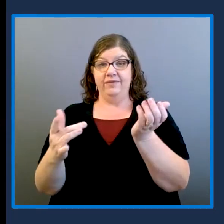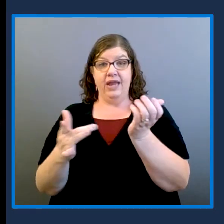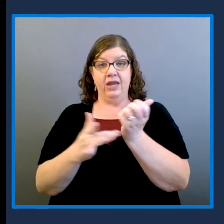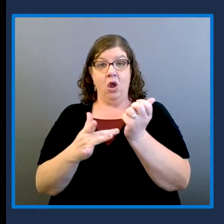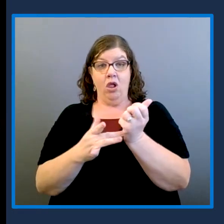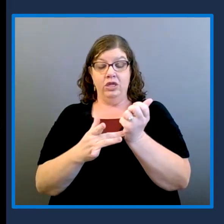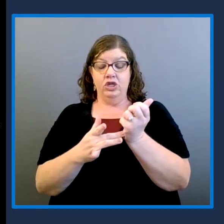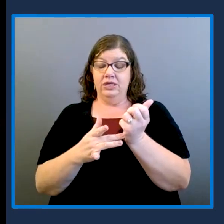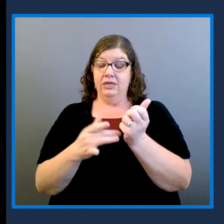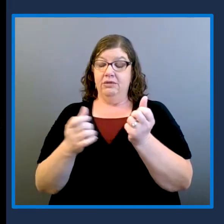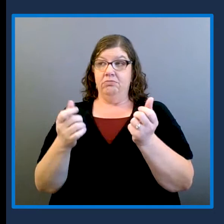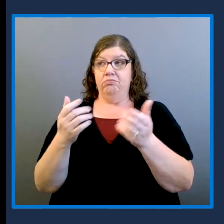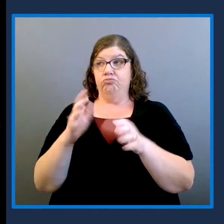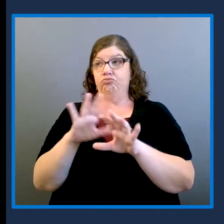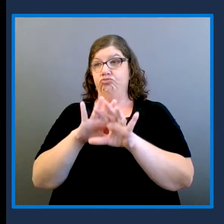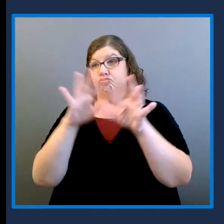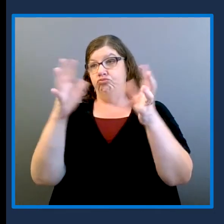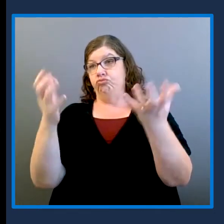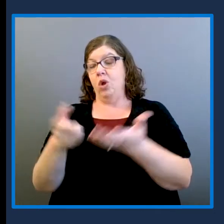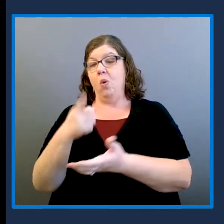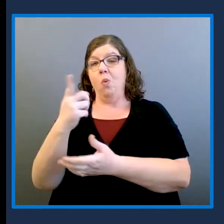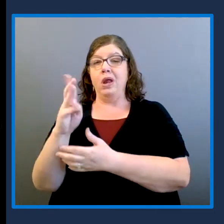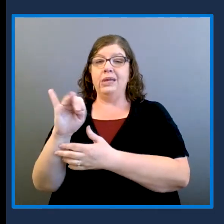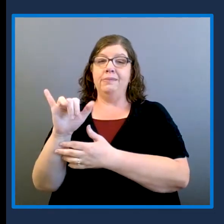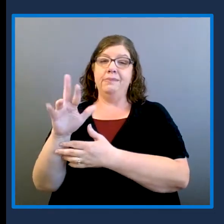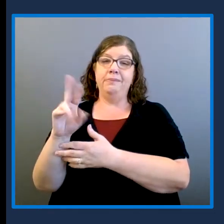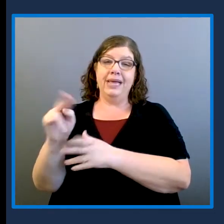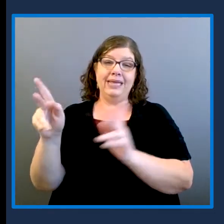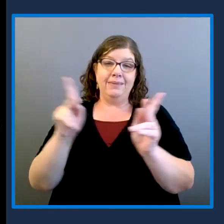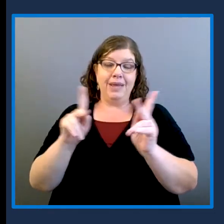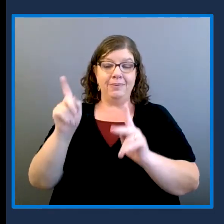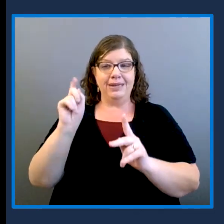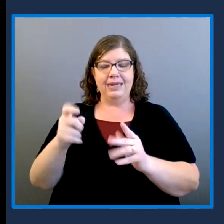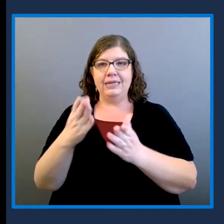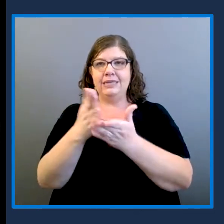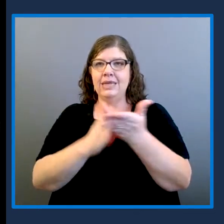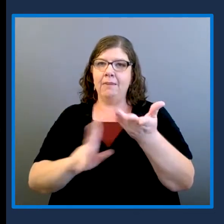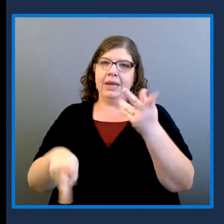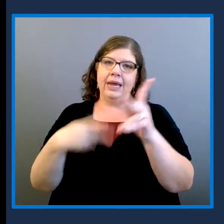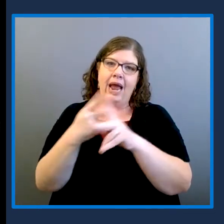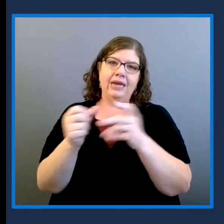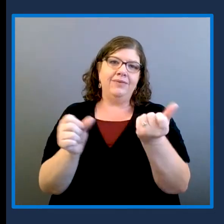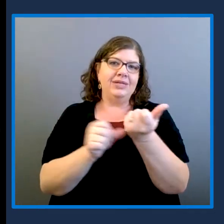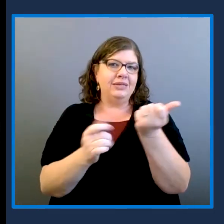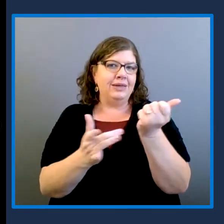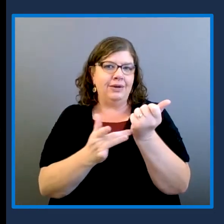technology about a billion people globally require some level of assistive technology